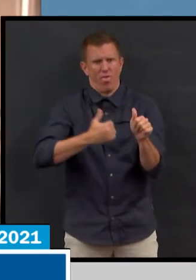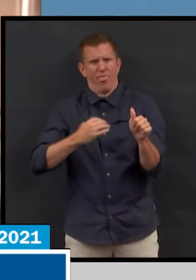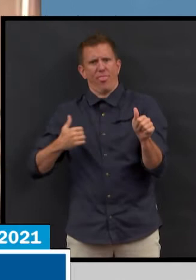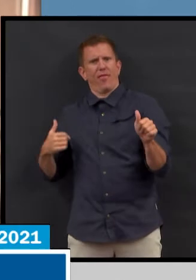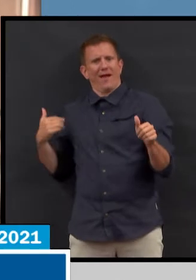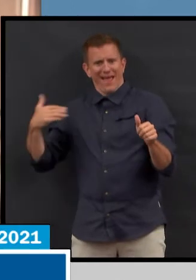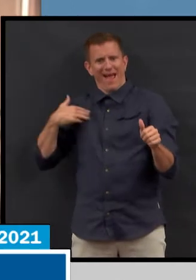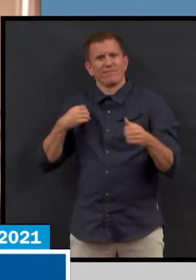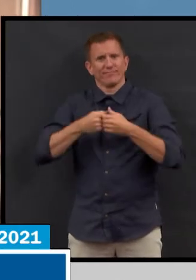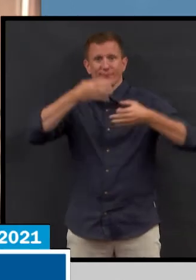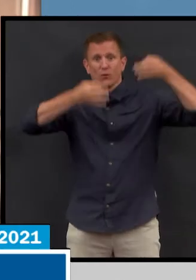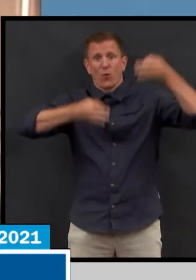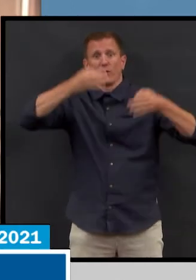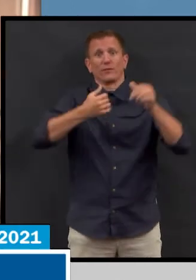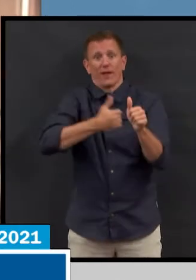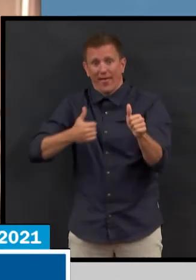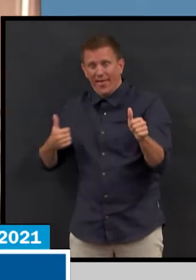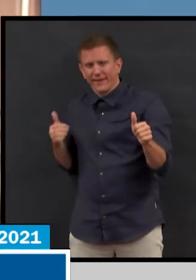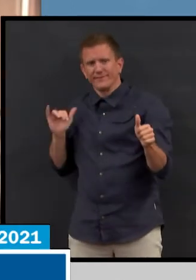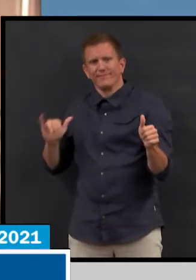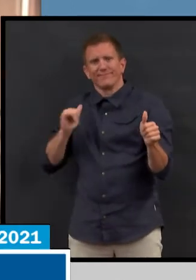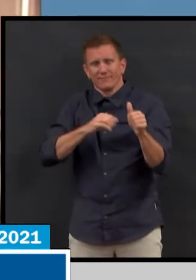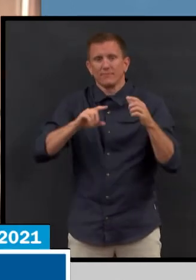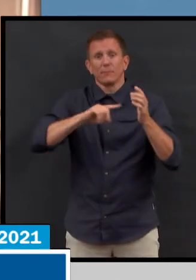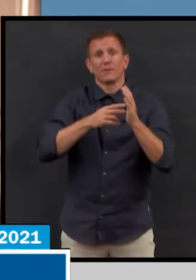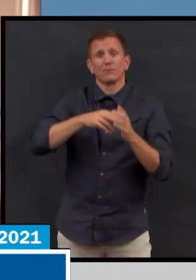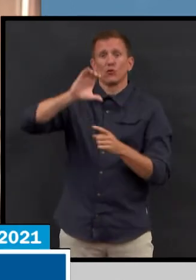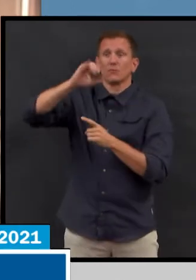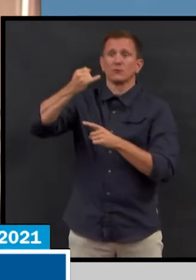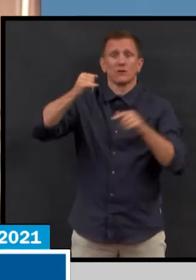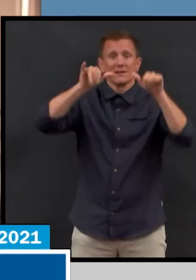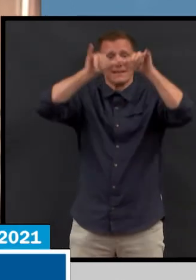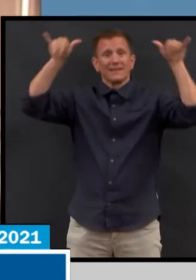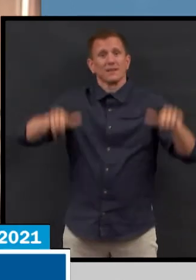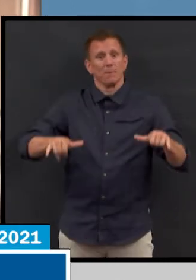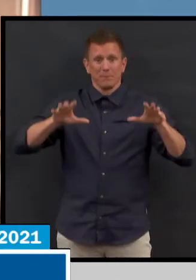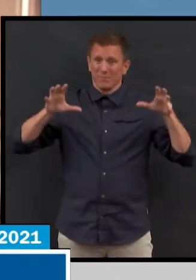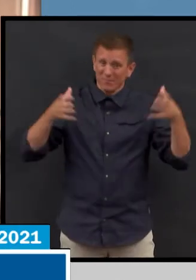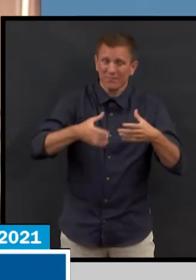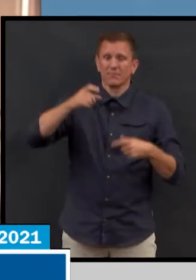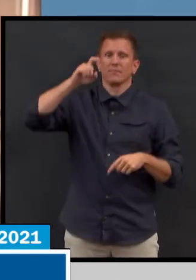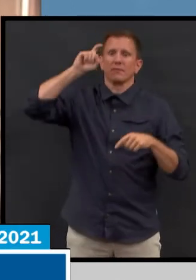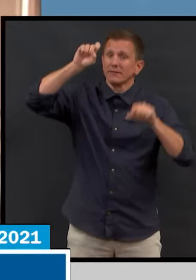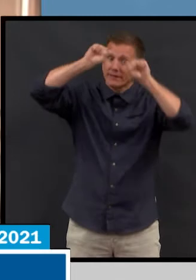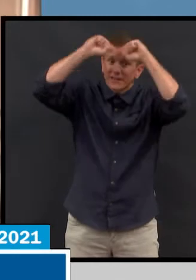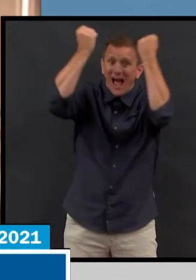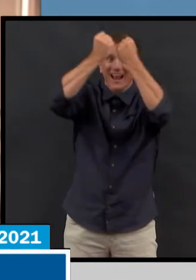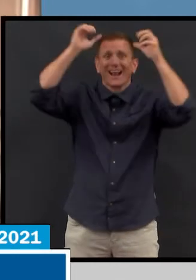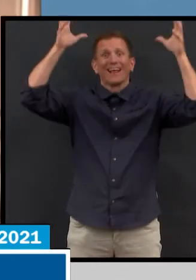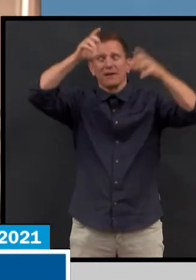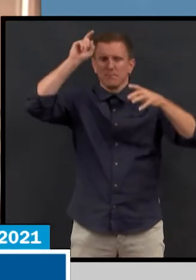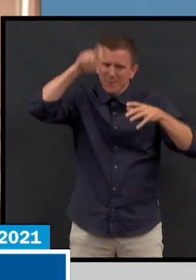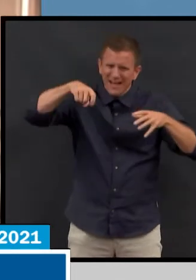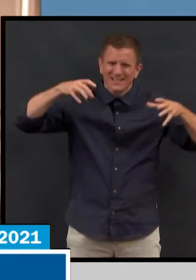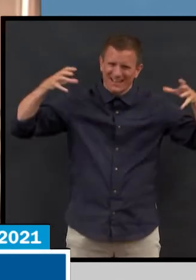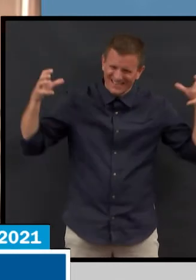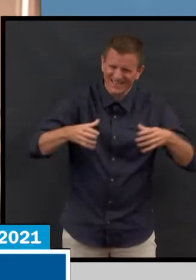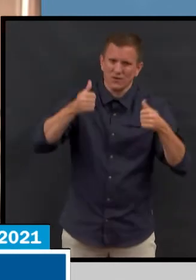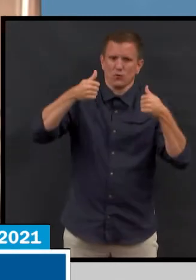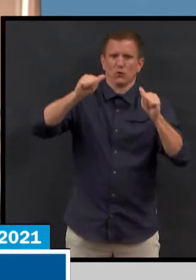an entire criminal justice system as a society to try to reduce crime and i really respect uh